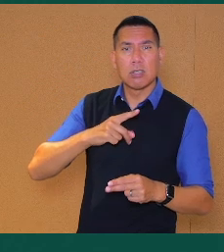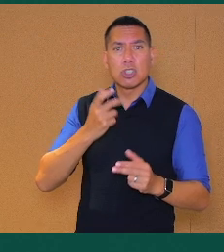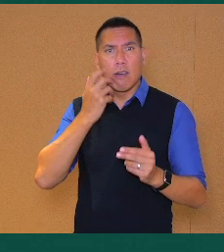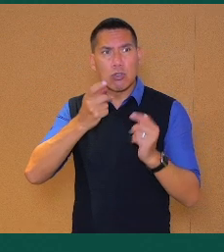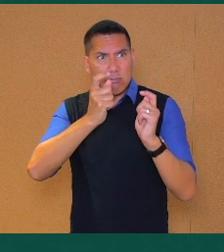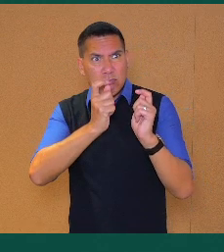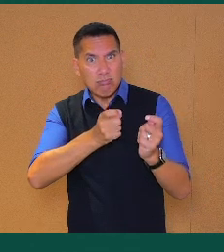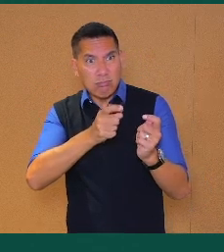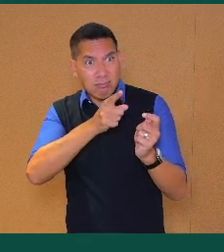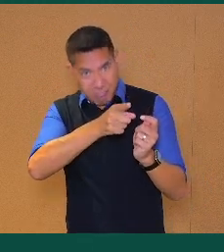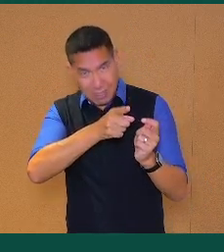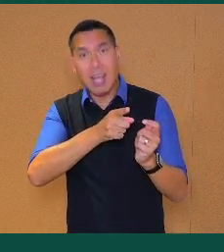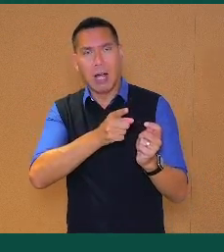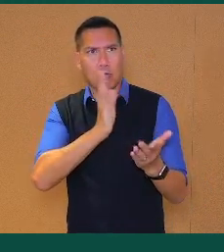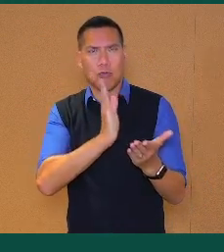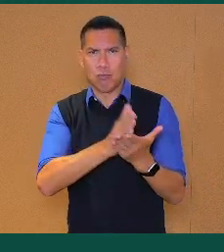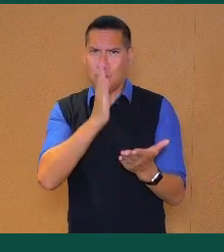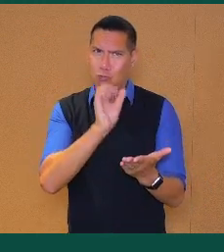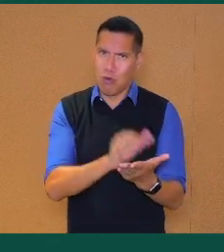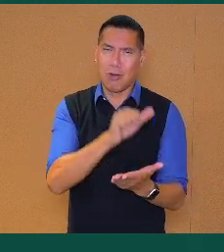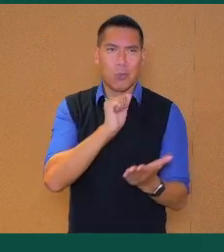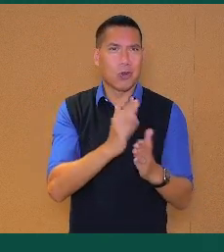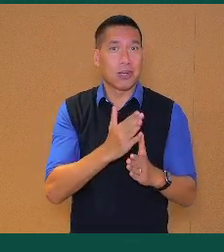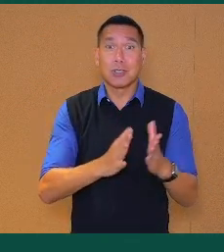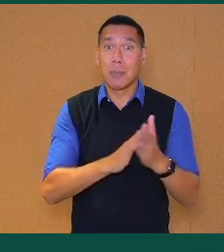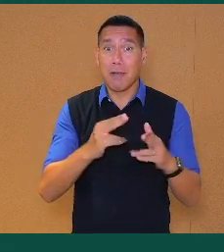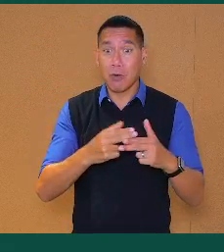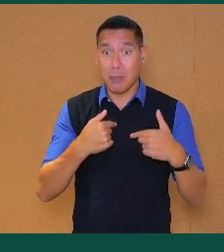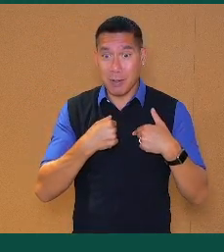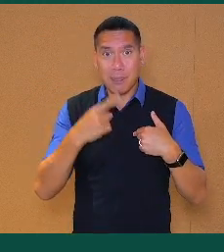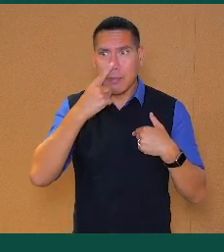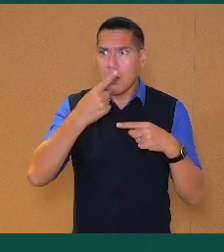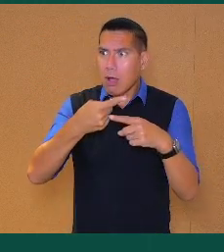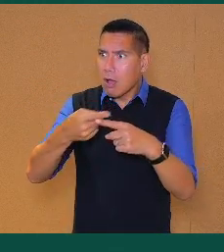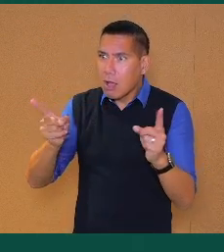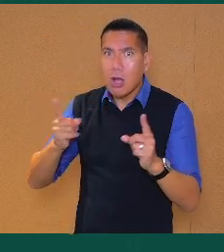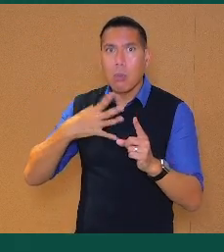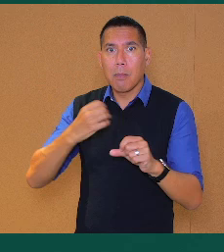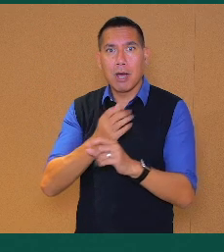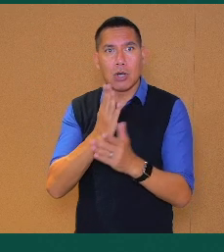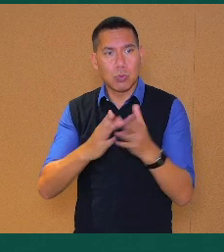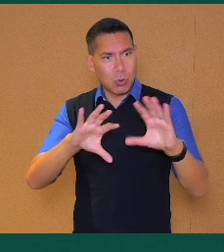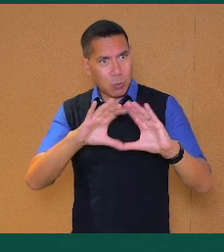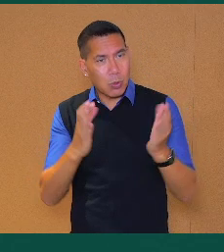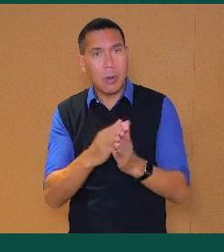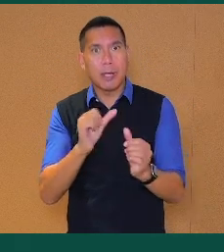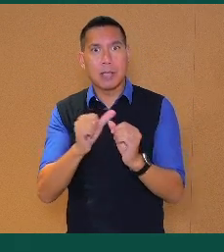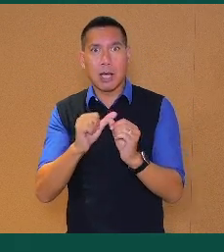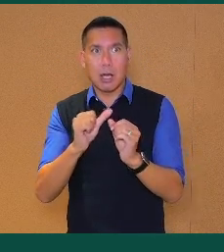recipient is exactly doing that work. This type of work to me means that there are people out there